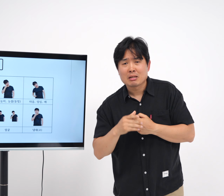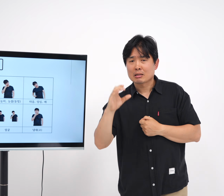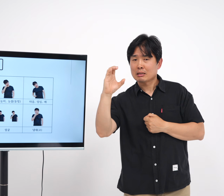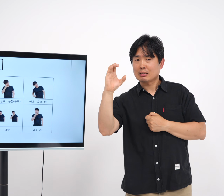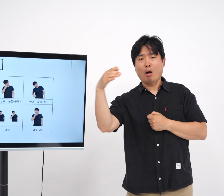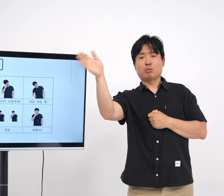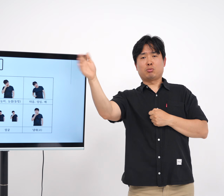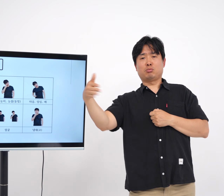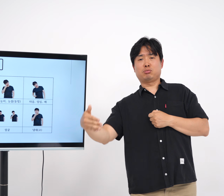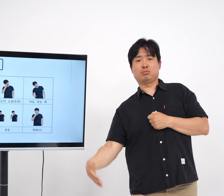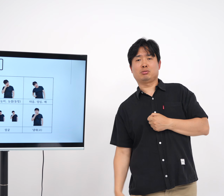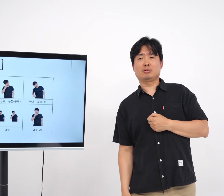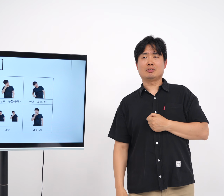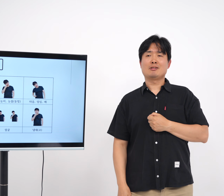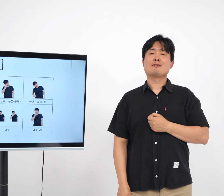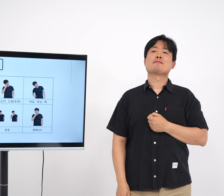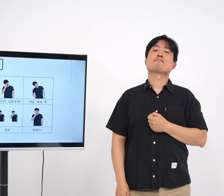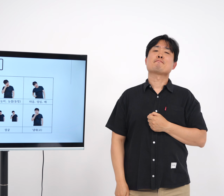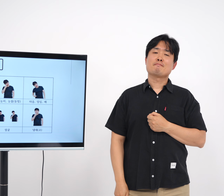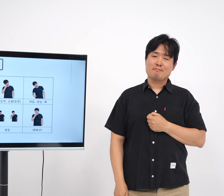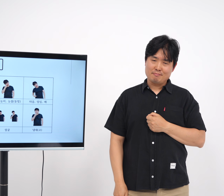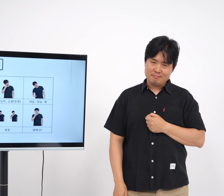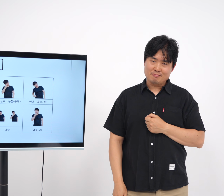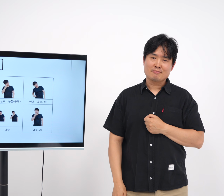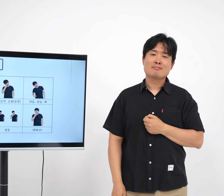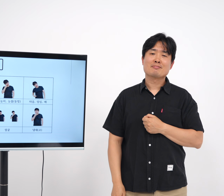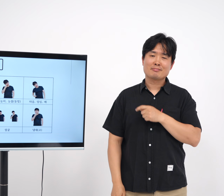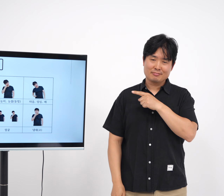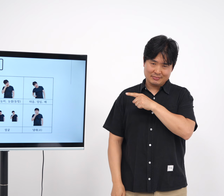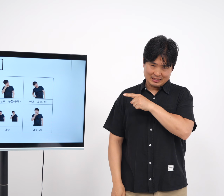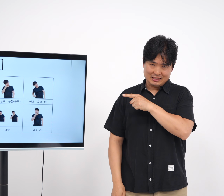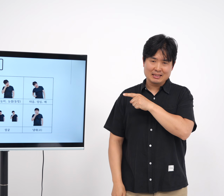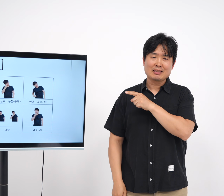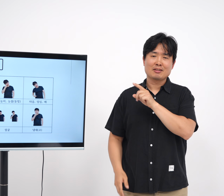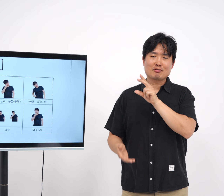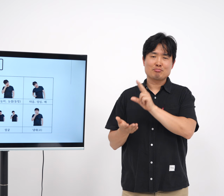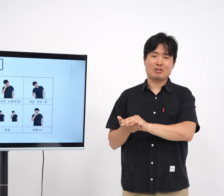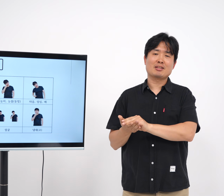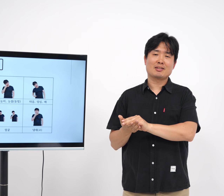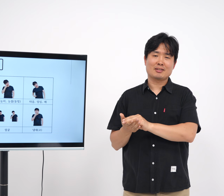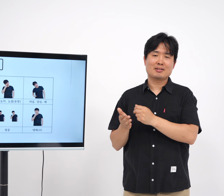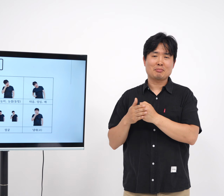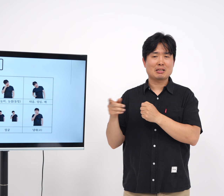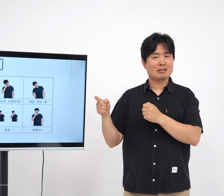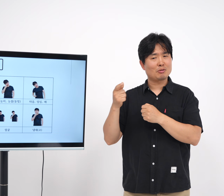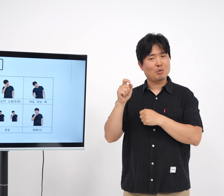there is no new meaning of C. Because of this problem,